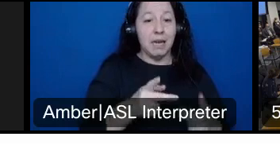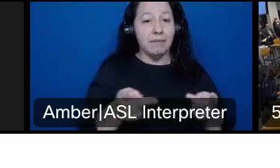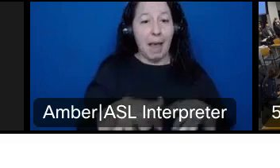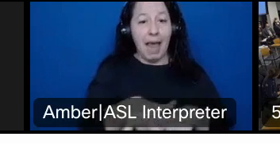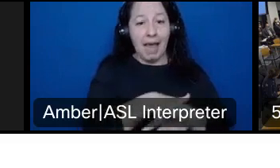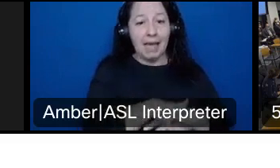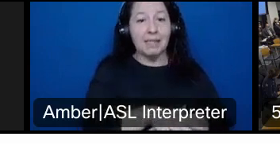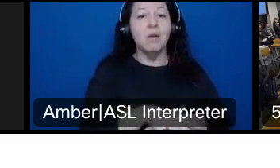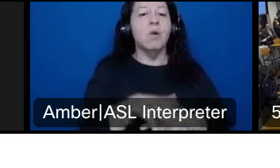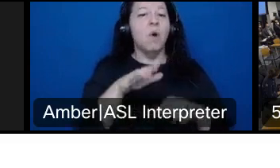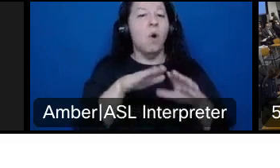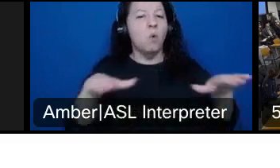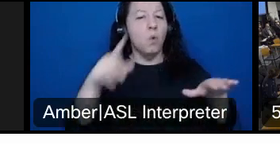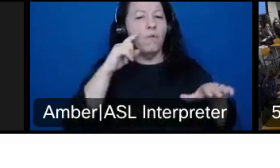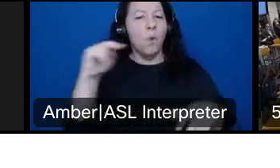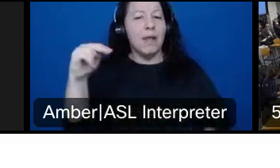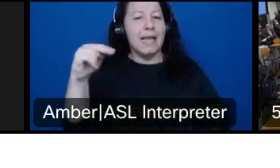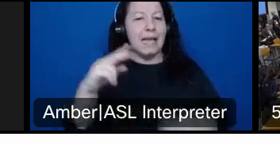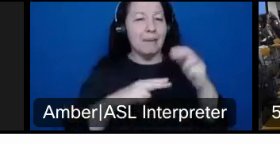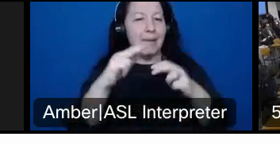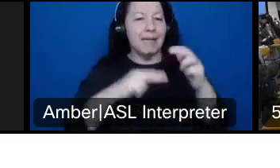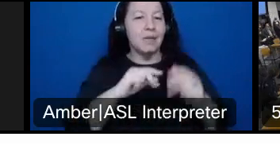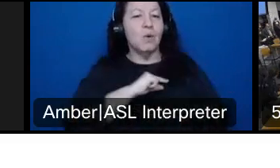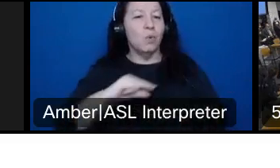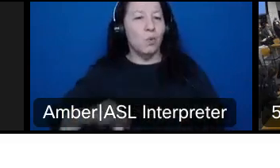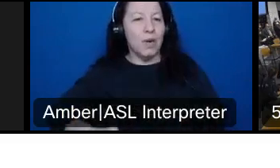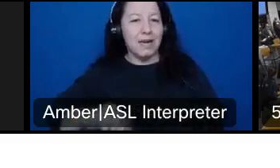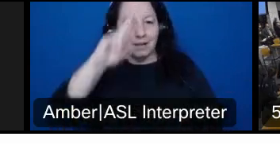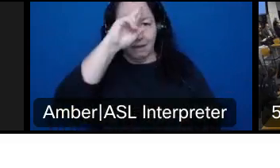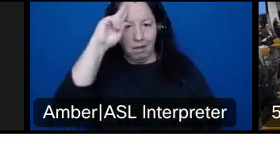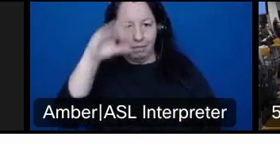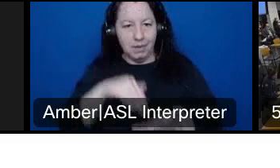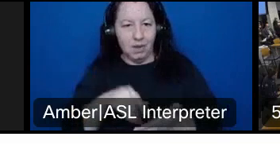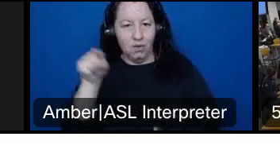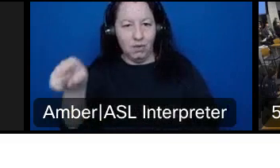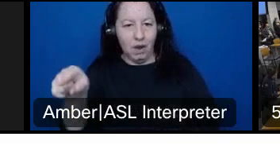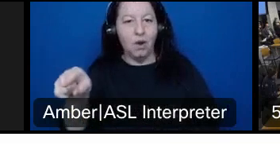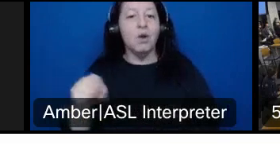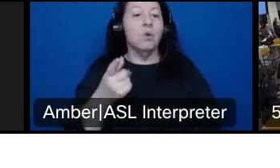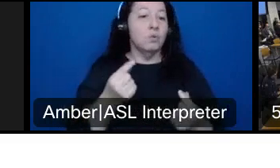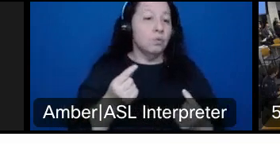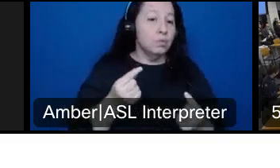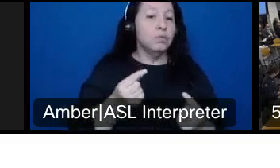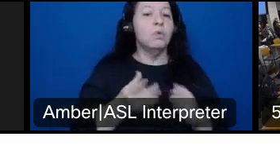At green Hospital Center Queen's to operate radio communications equipment with a.